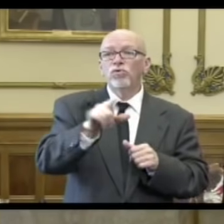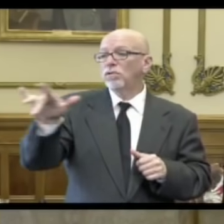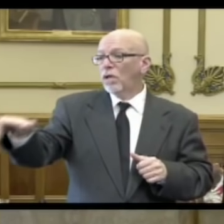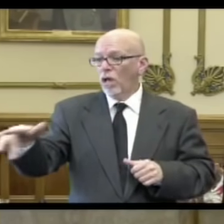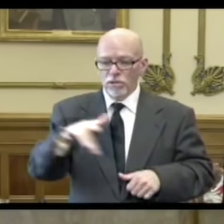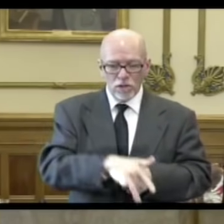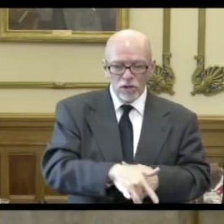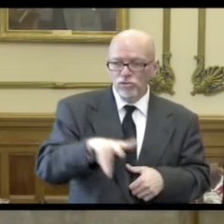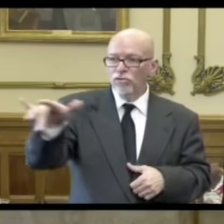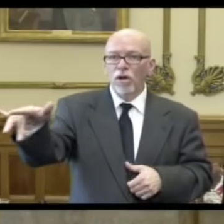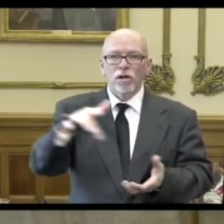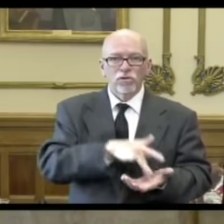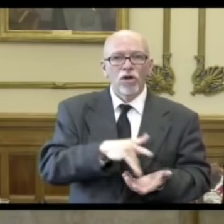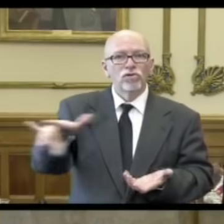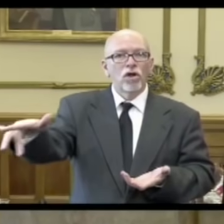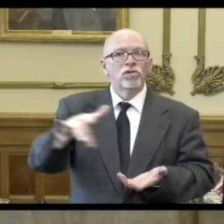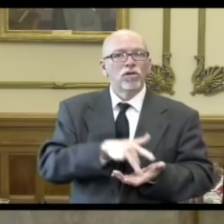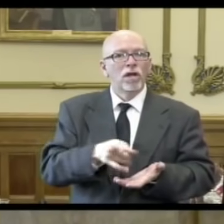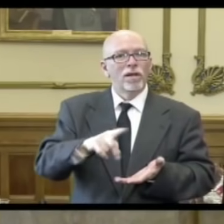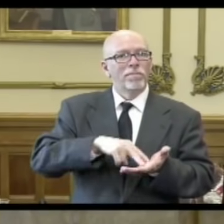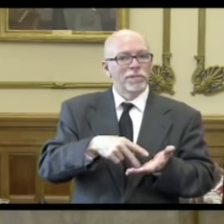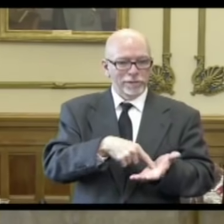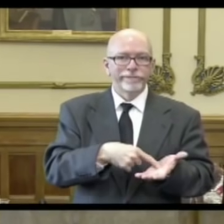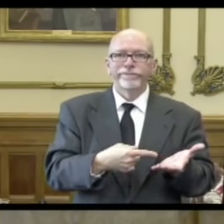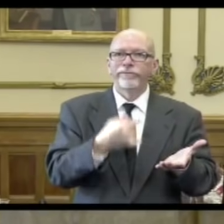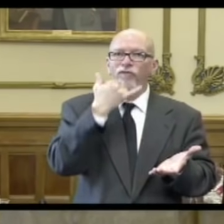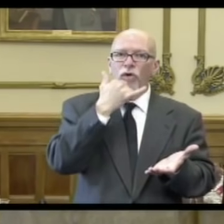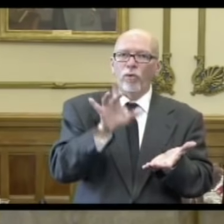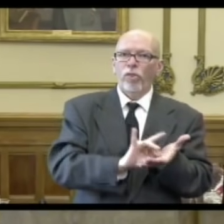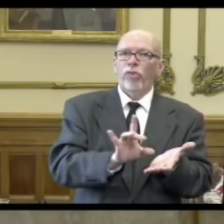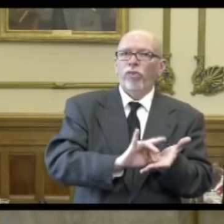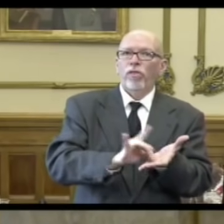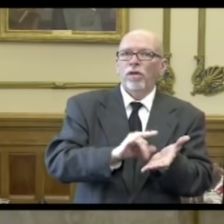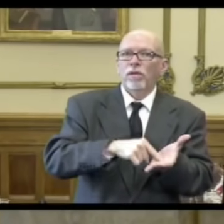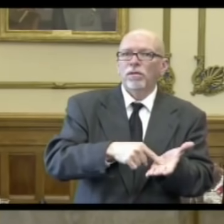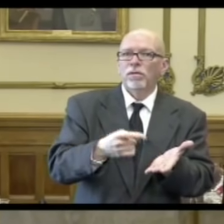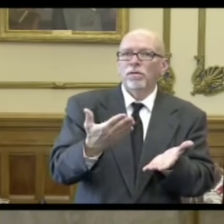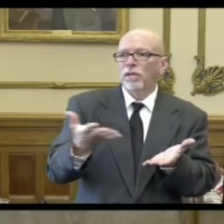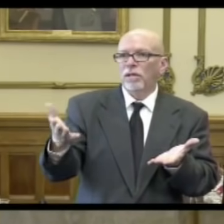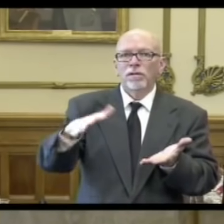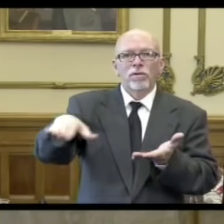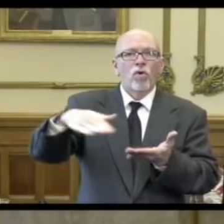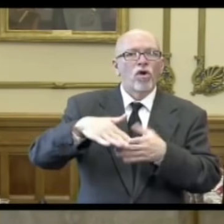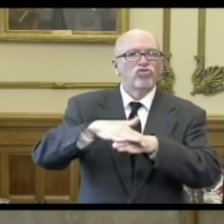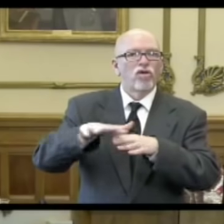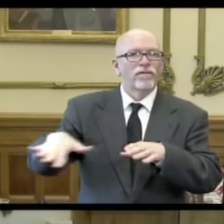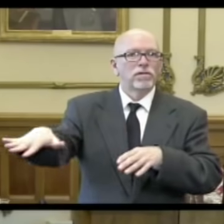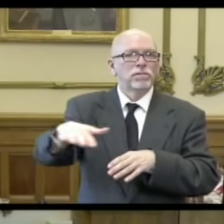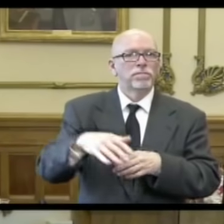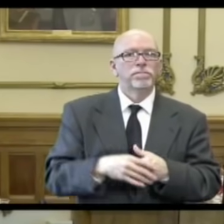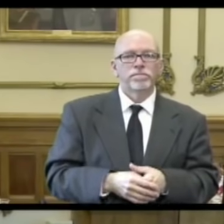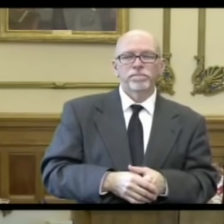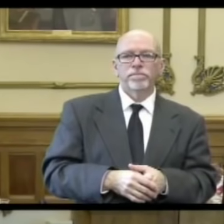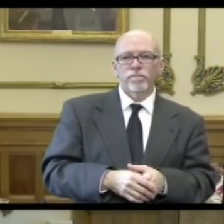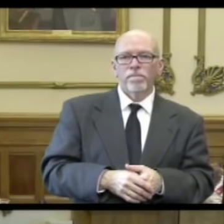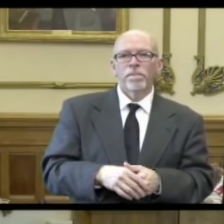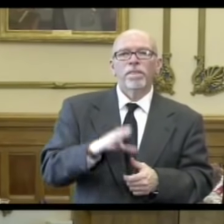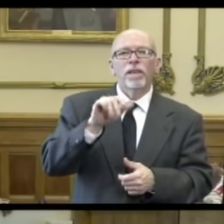GOOD TIME TO PUT YOUR FOUND IN YOUR POCKET OR YOUR PURSE. AND DON'T TOUCH IT BECAUSE EVERY TIME YOU TOUCH SOMETHING AGO TOUCH YOUR PHONE AGAIN YOU'RE